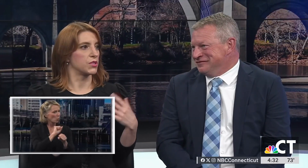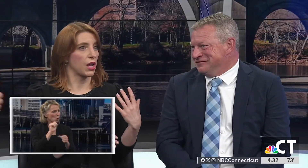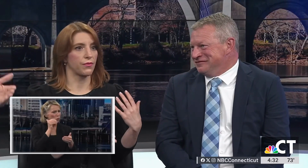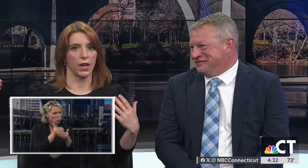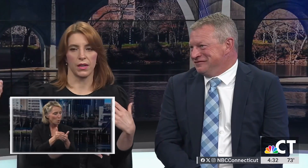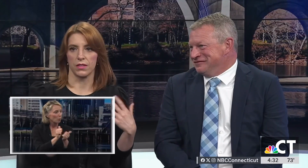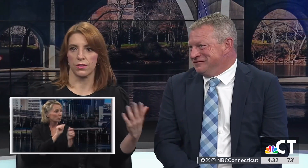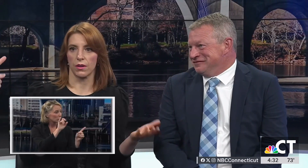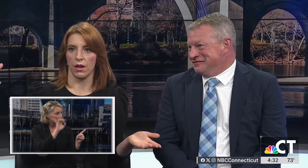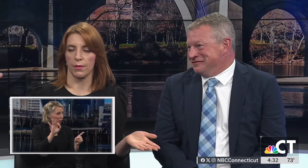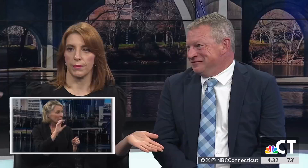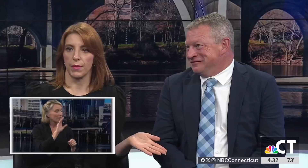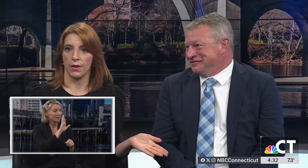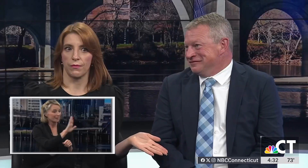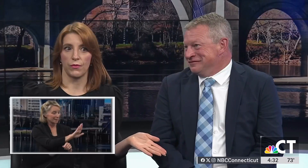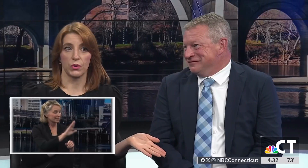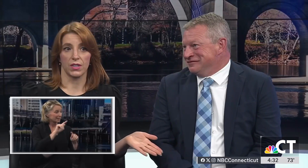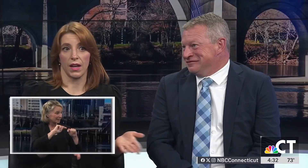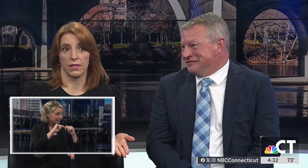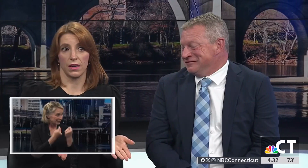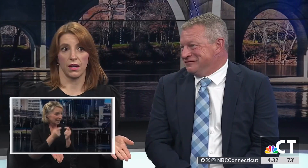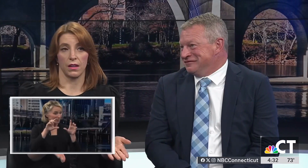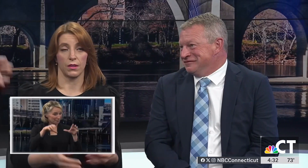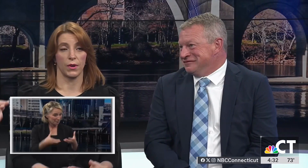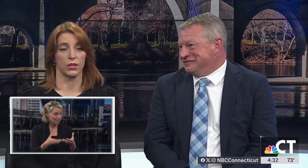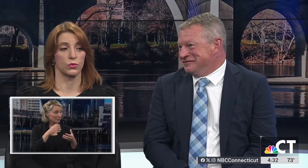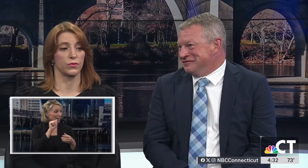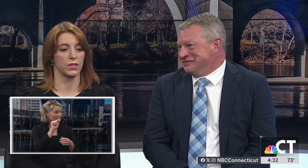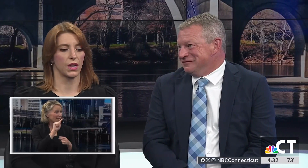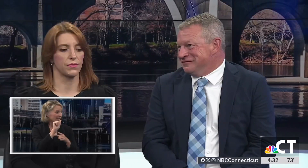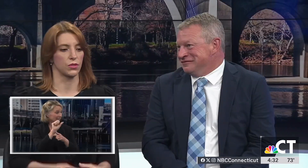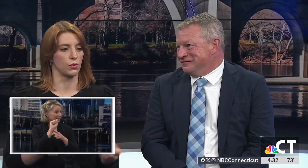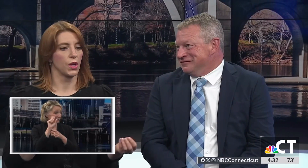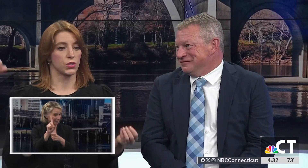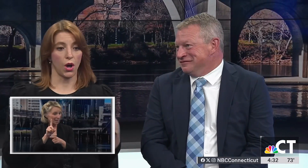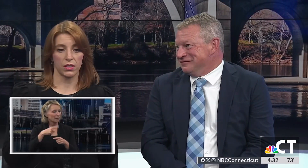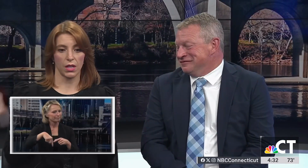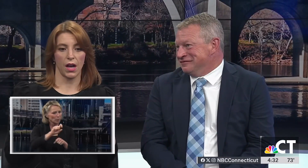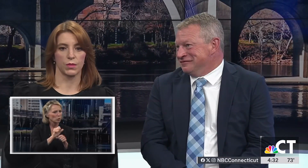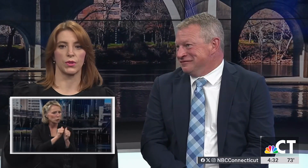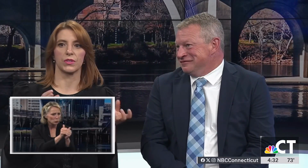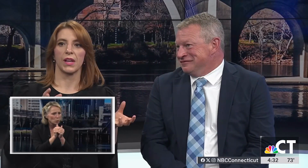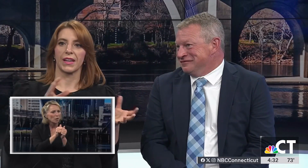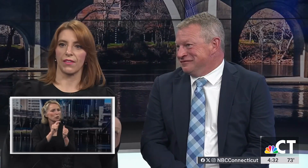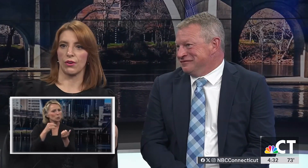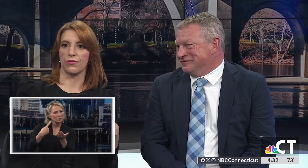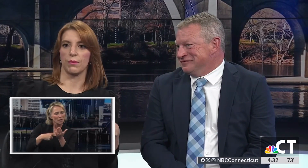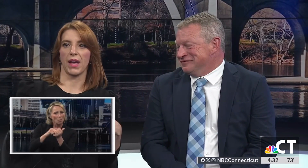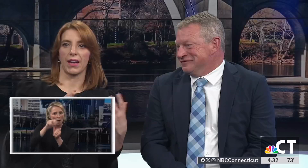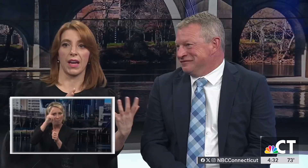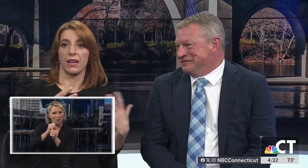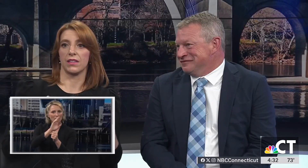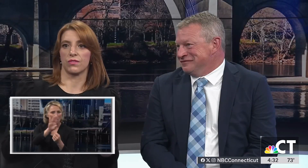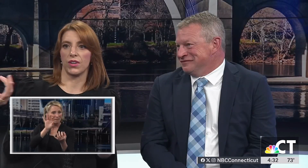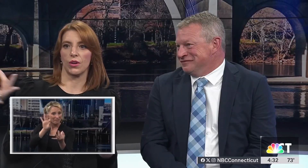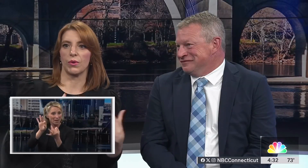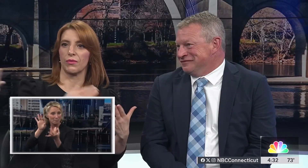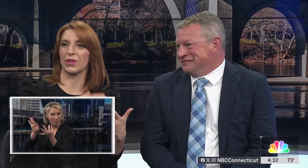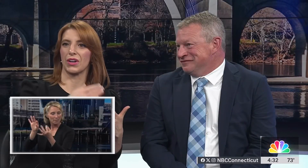on your own policies and procedures, you can just slot this right in. And we worked very closely with Jeff and his